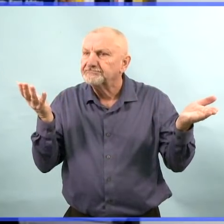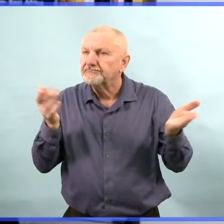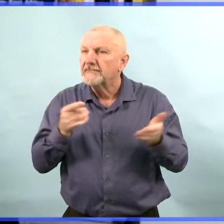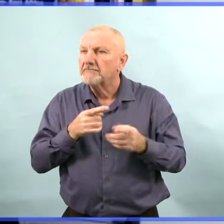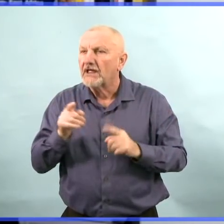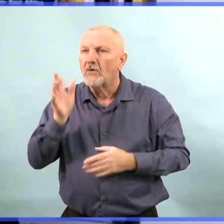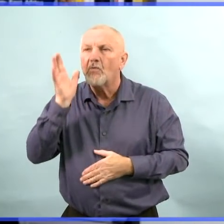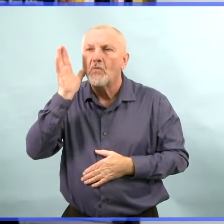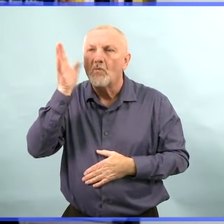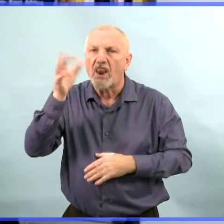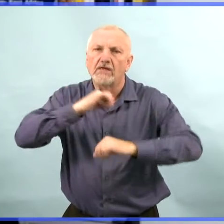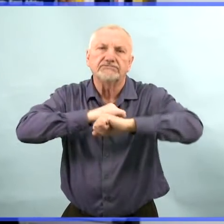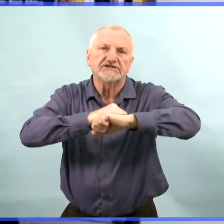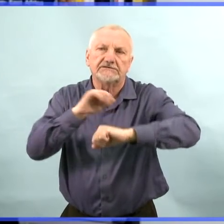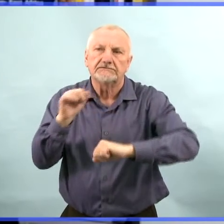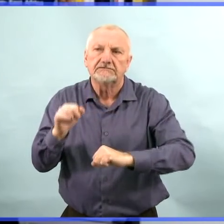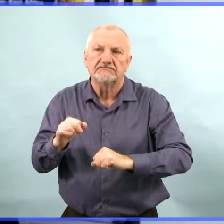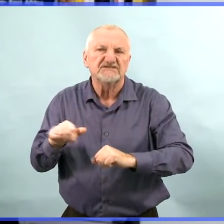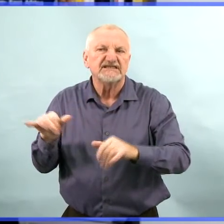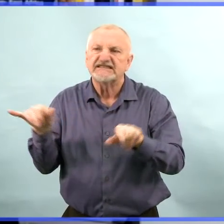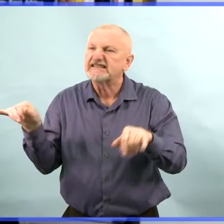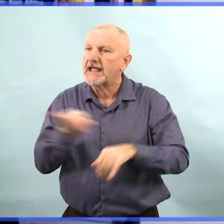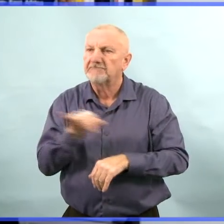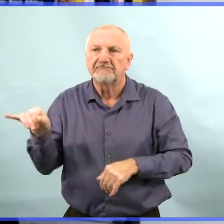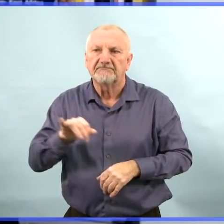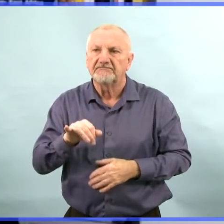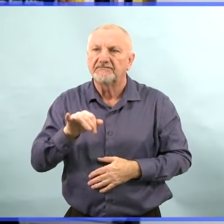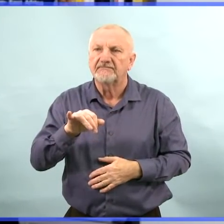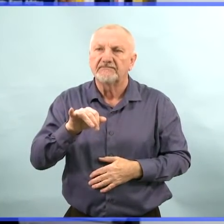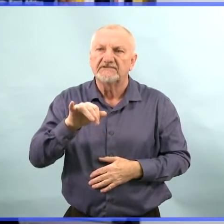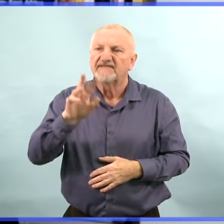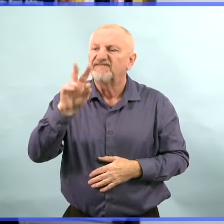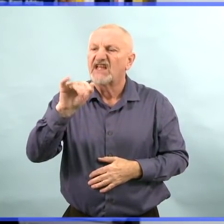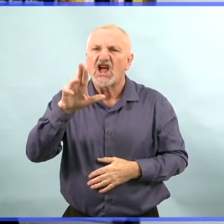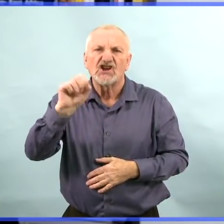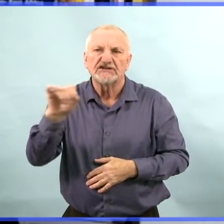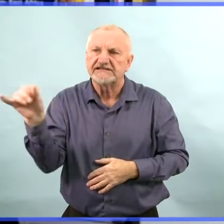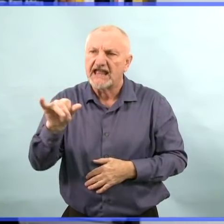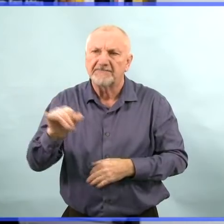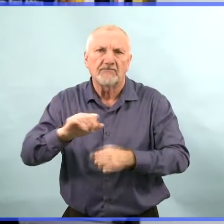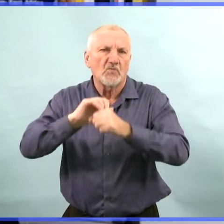and so we know that the vaccine is going to produce immunity that will protect all of us